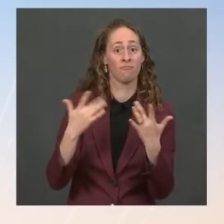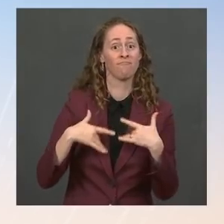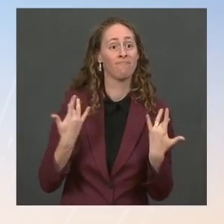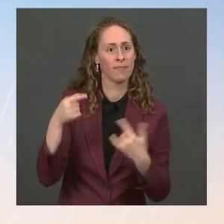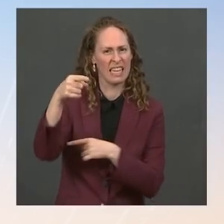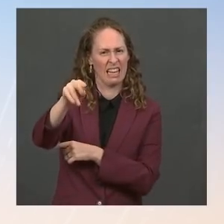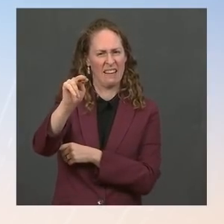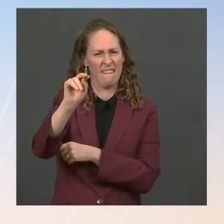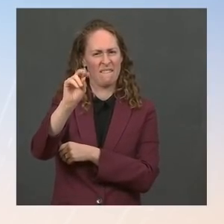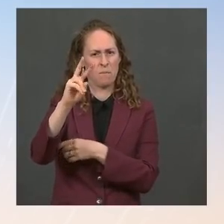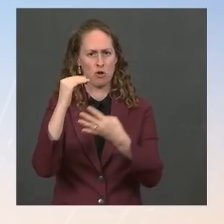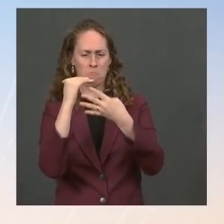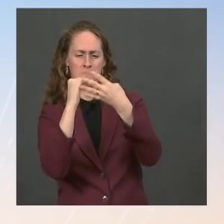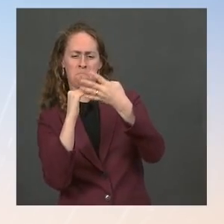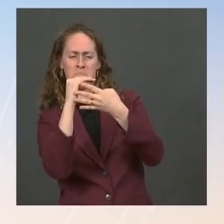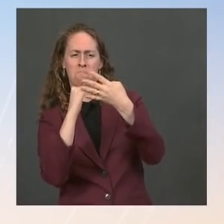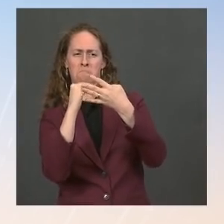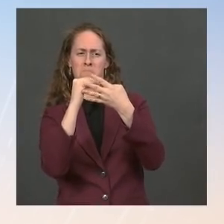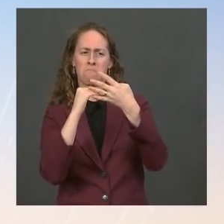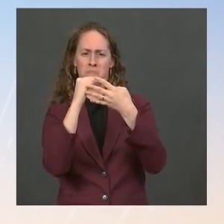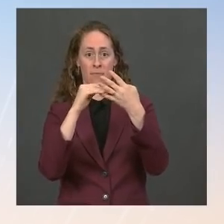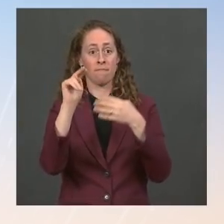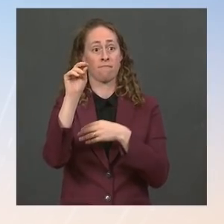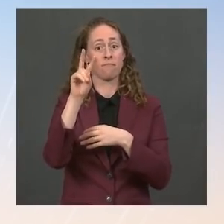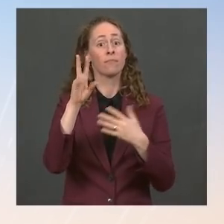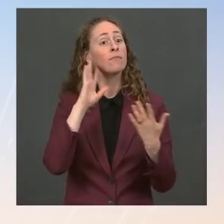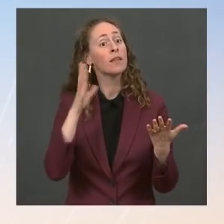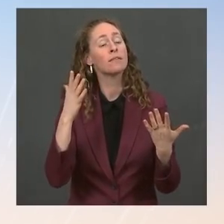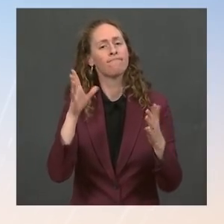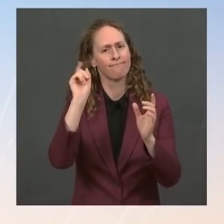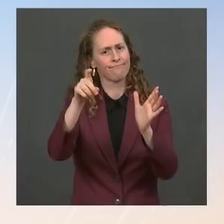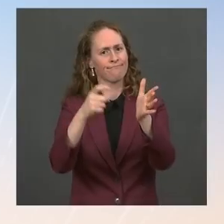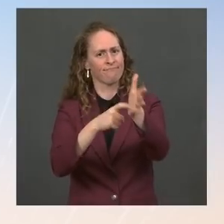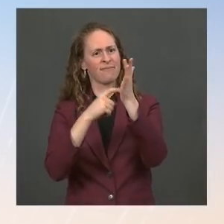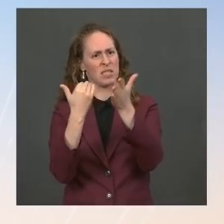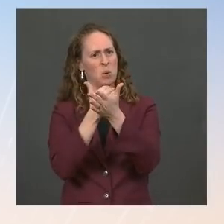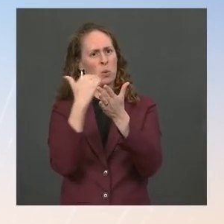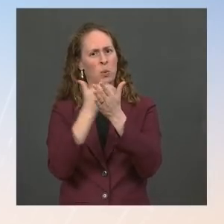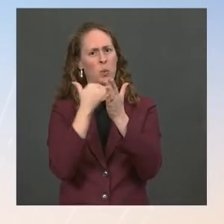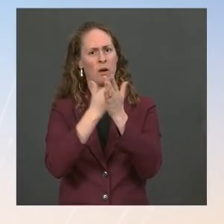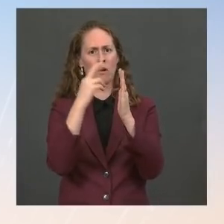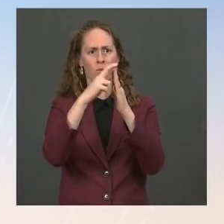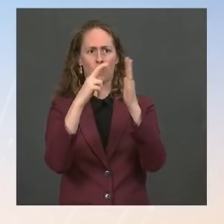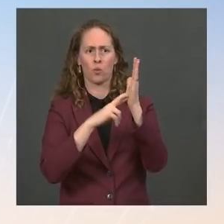we'll be putting in place strict protocols to prevent the spread of COVID-19 from passengers flying internationally into the United States